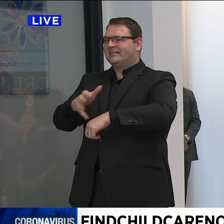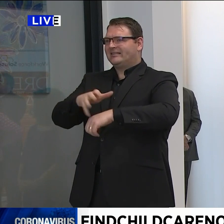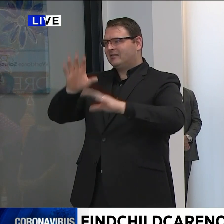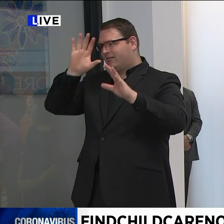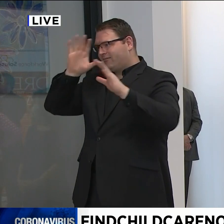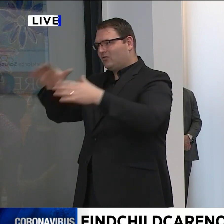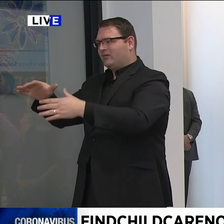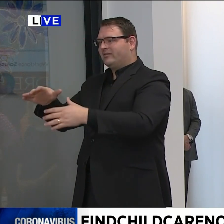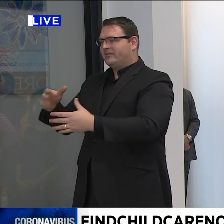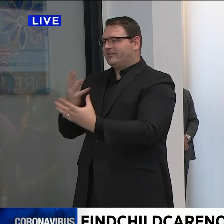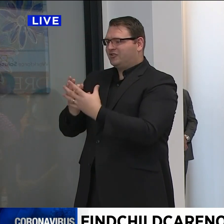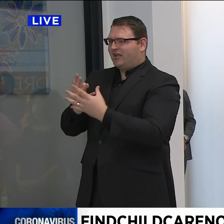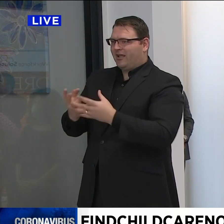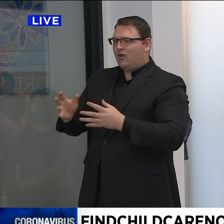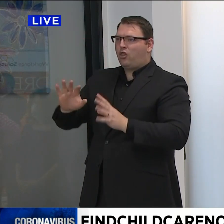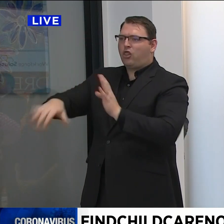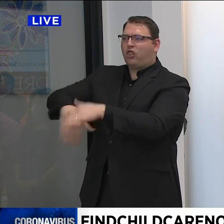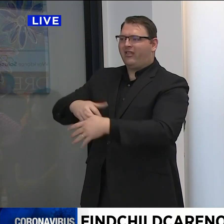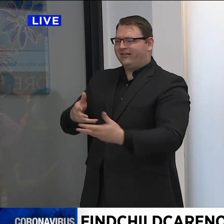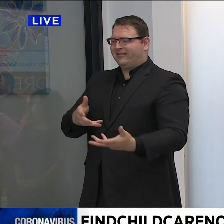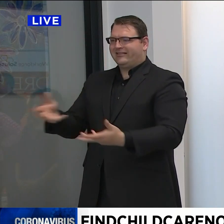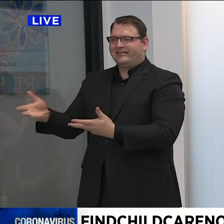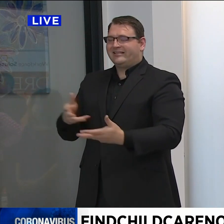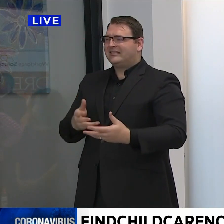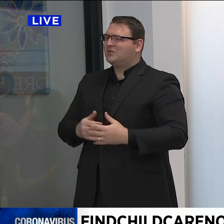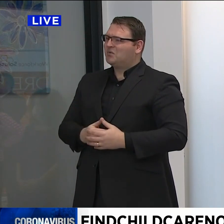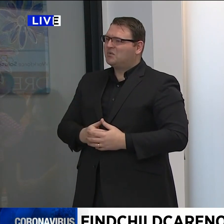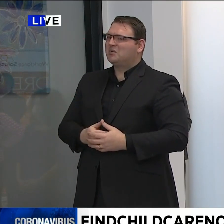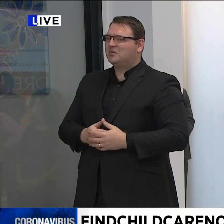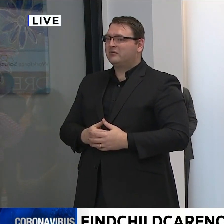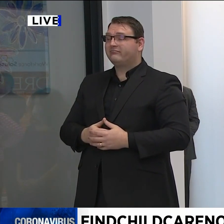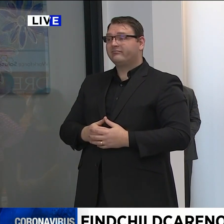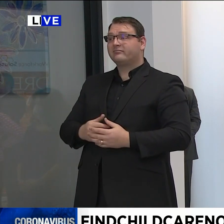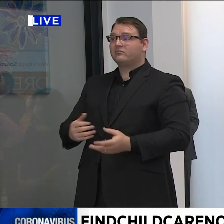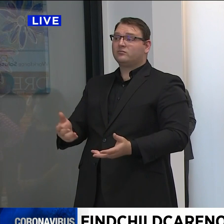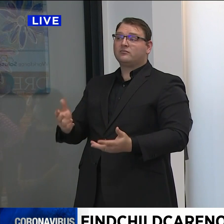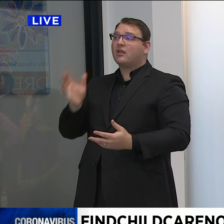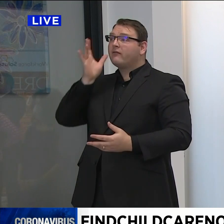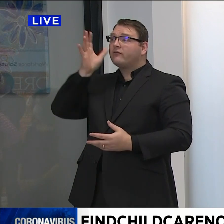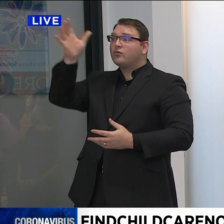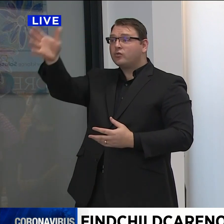may need and so I’m very very in patient, a very very very in patient, a very very concerned that the time that